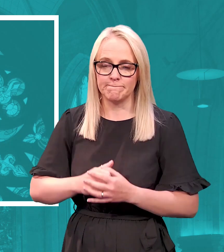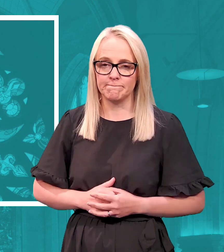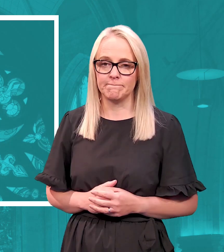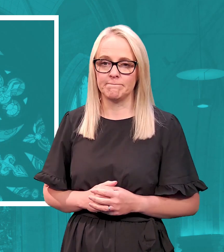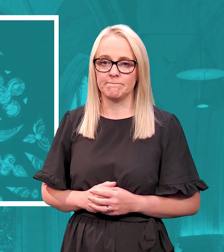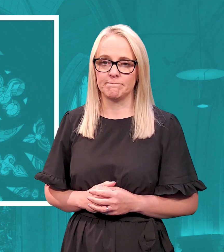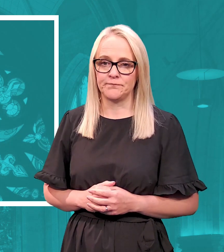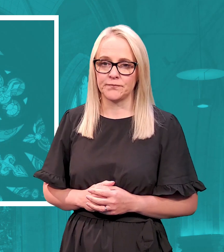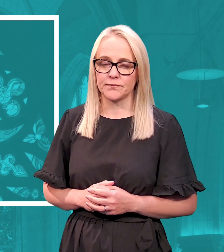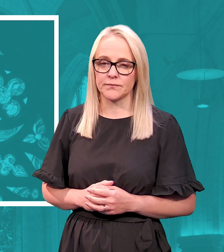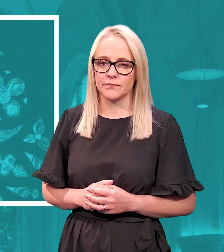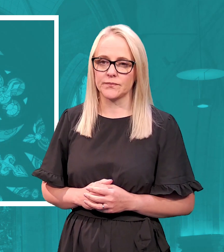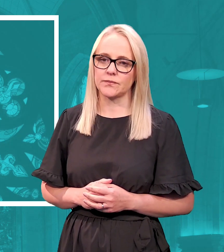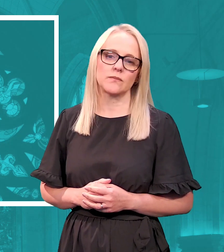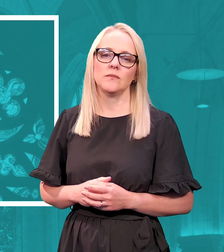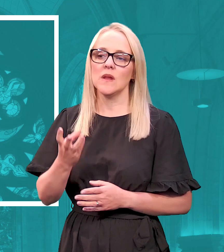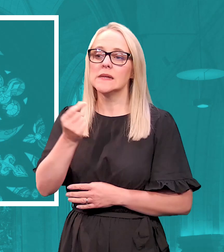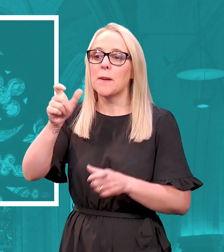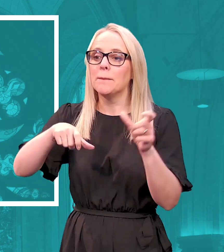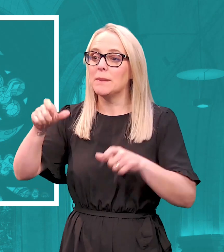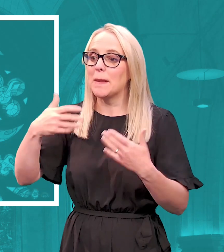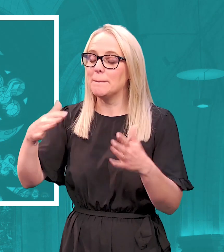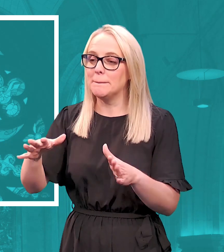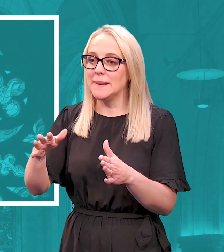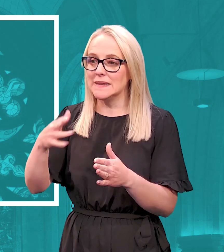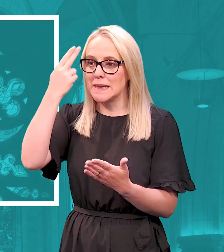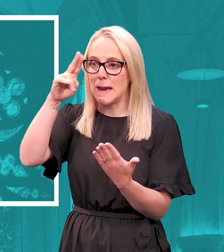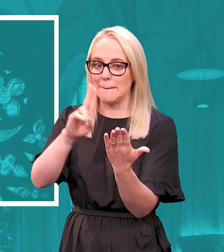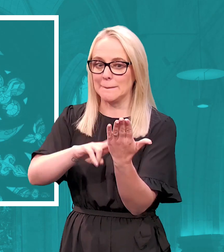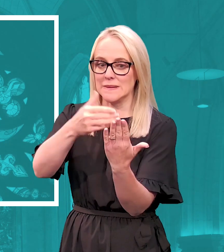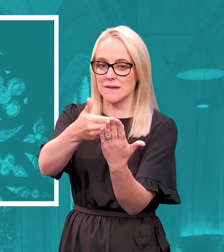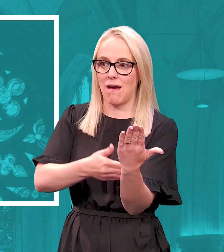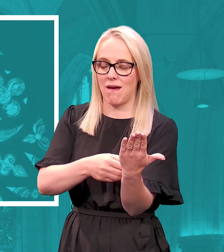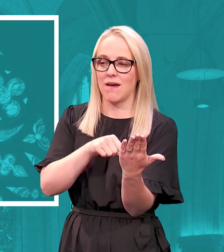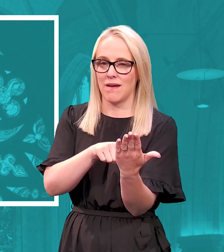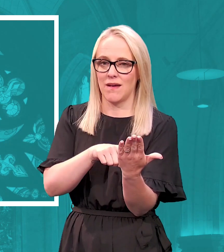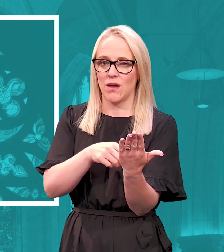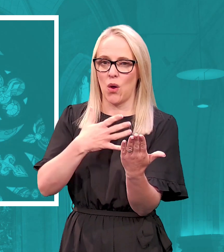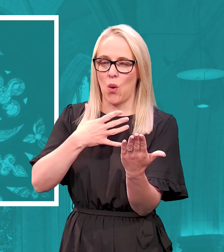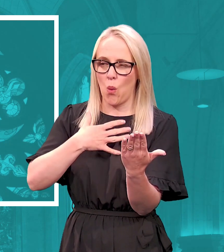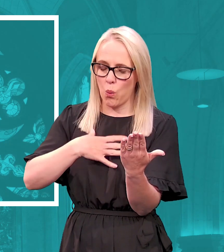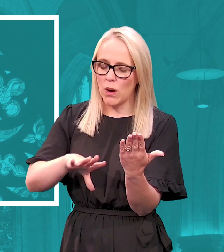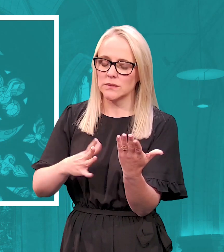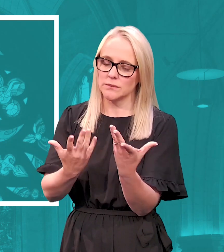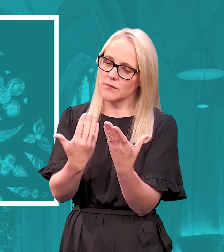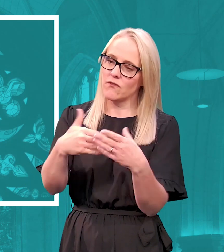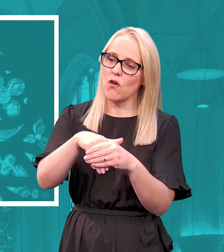Some of those who did put their names forward this year expressed a desire to serve because of the pandemic